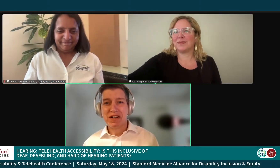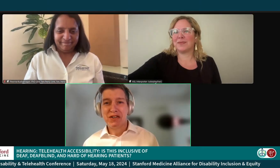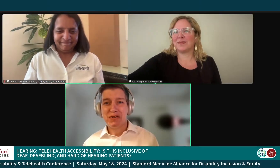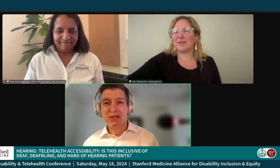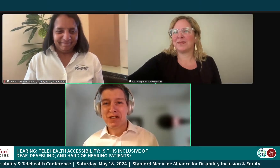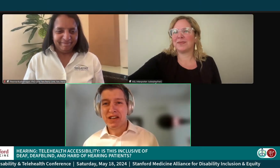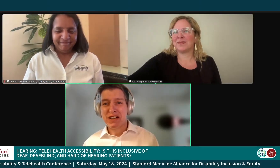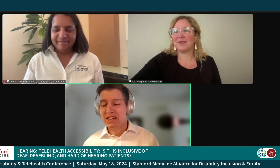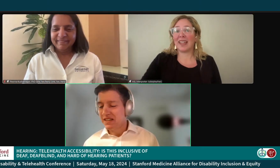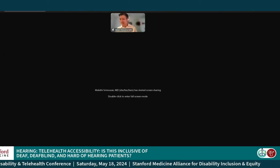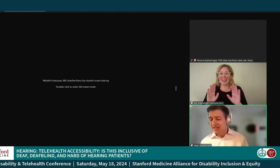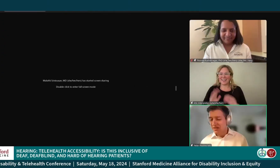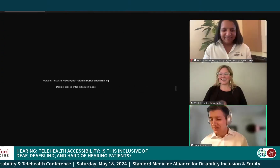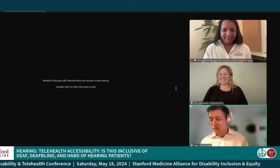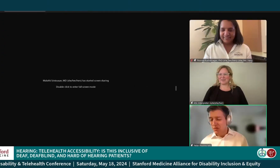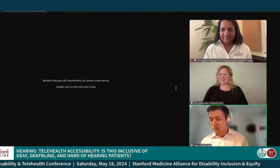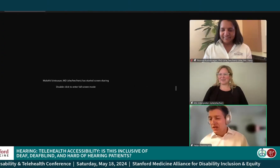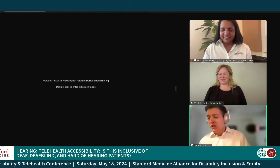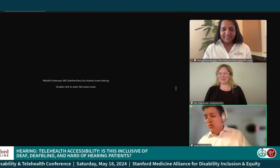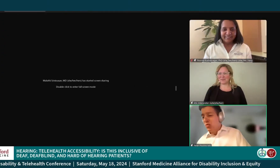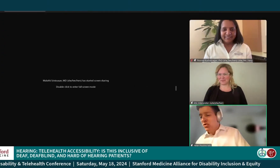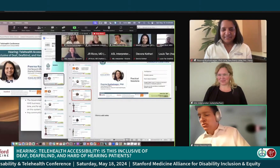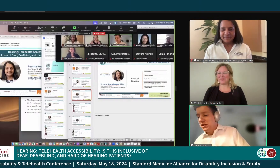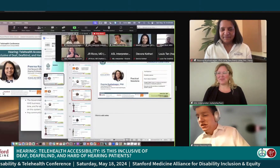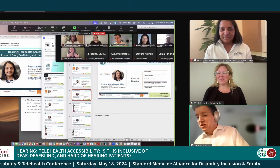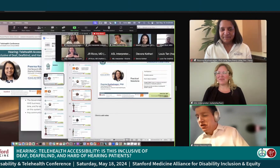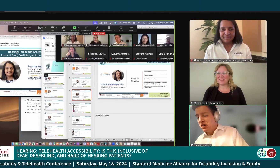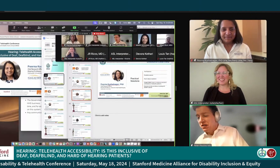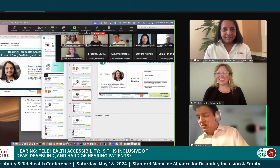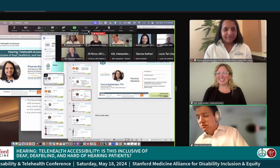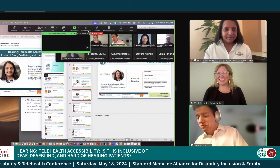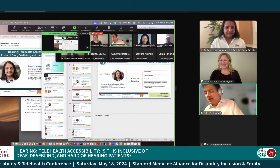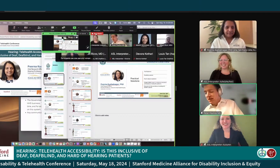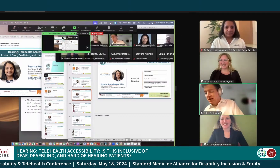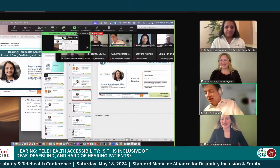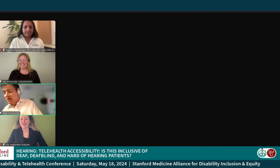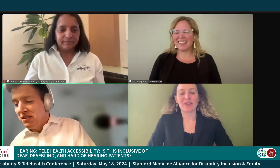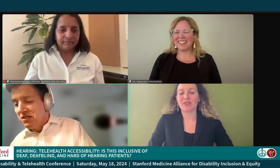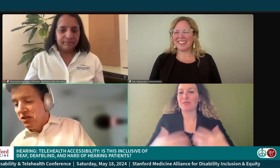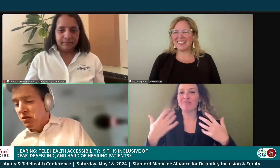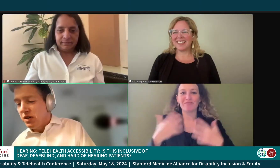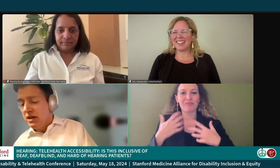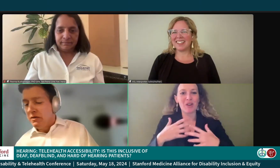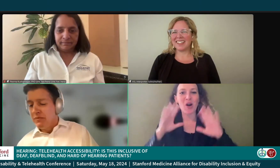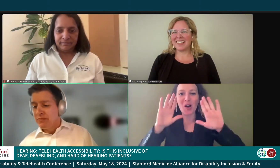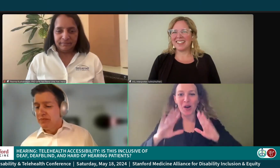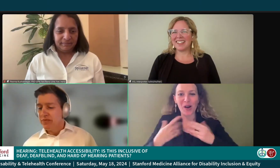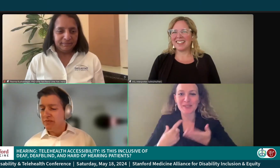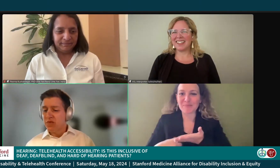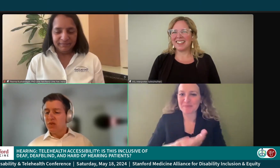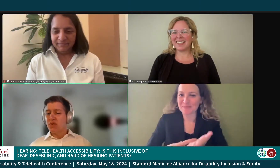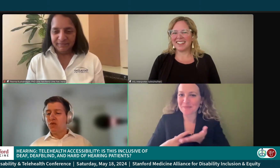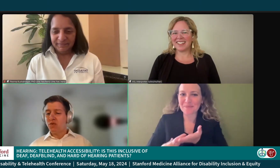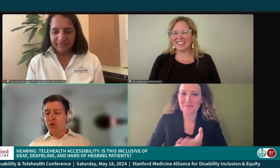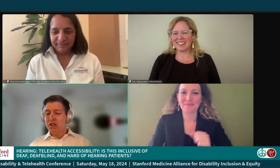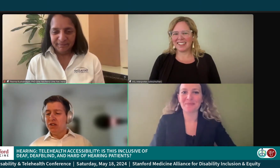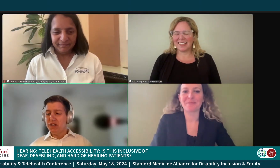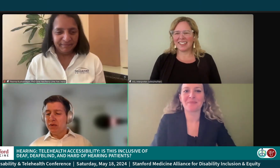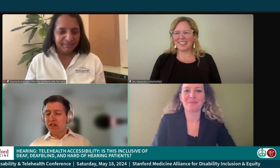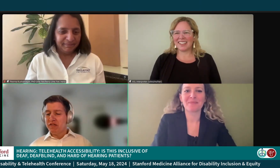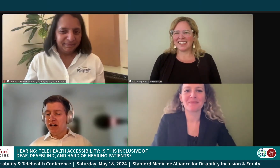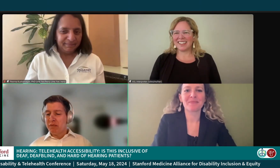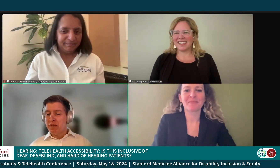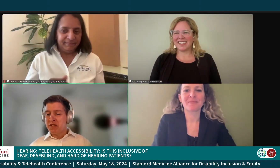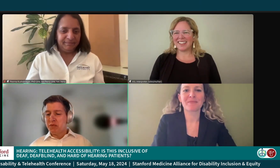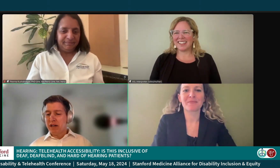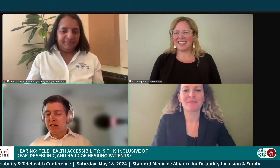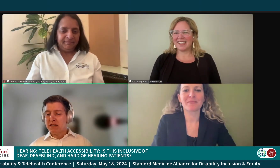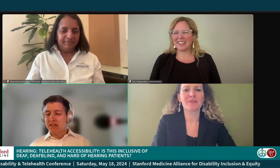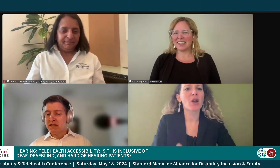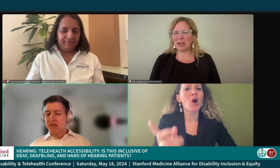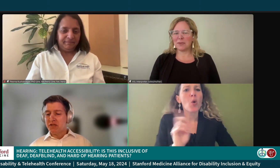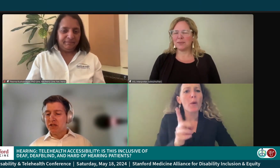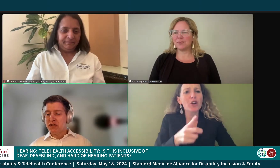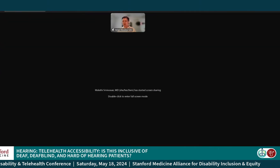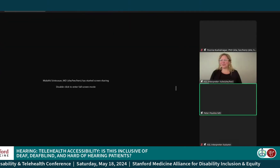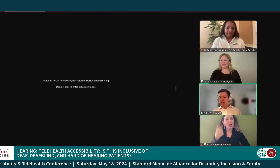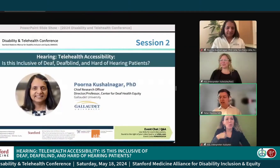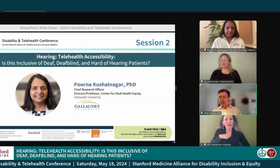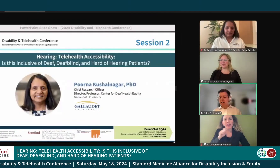thank you for that whirlwind talk. So where do you think we can find best practices for ensuring